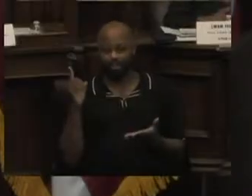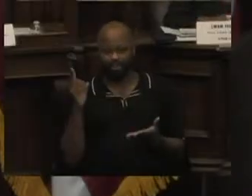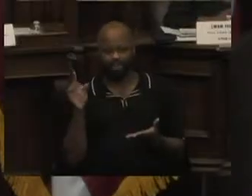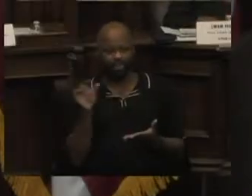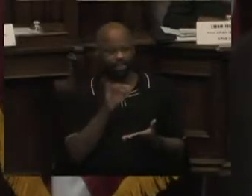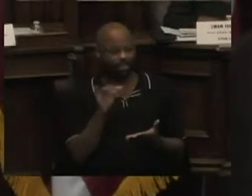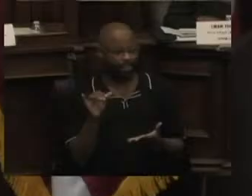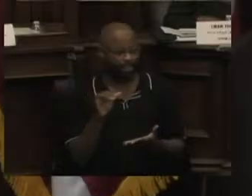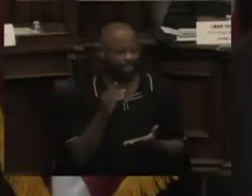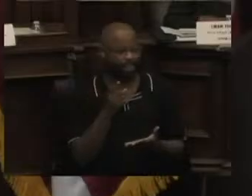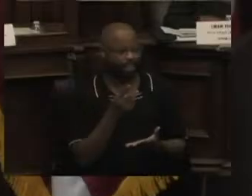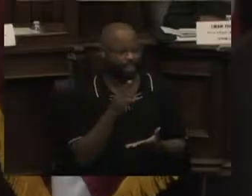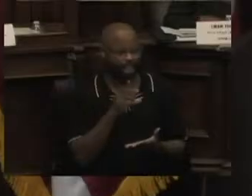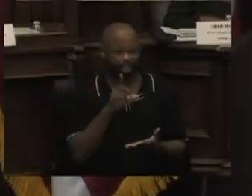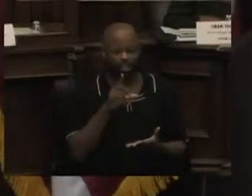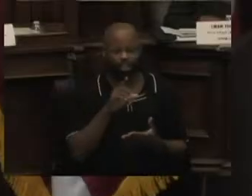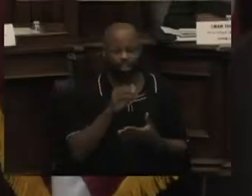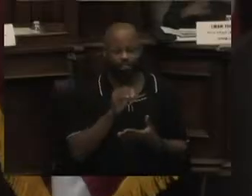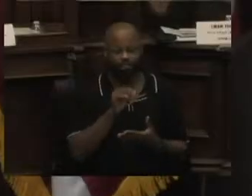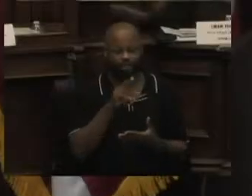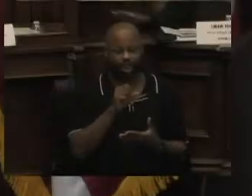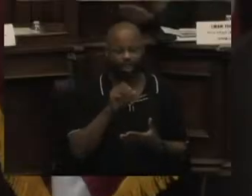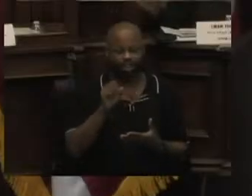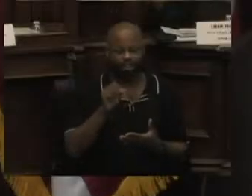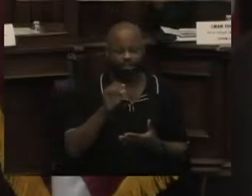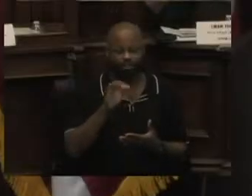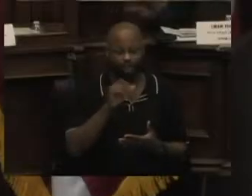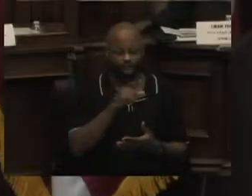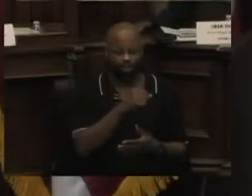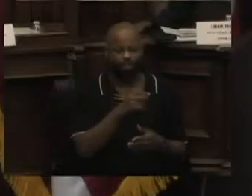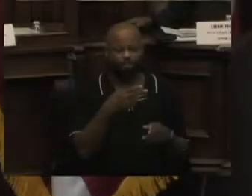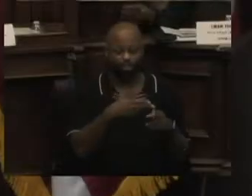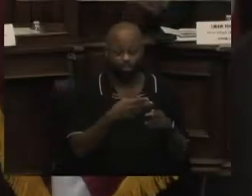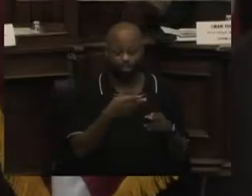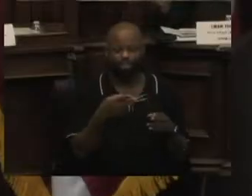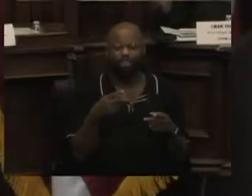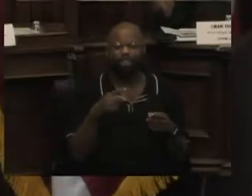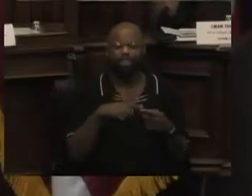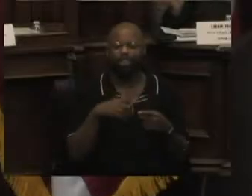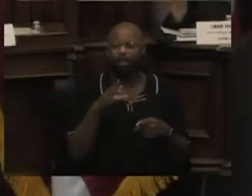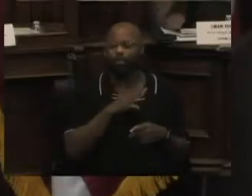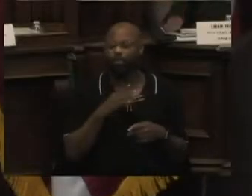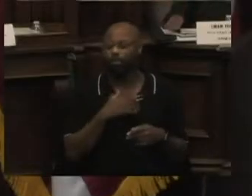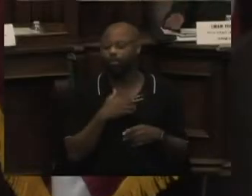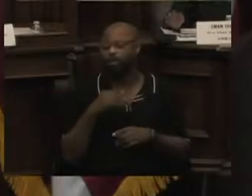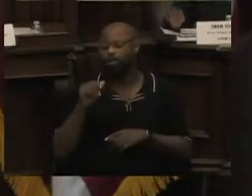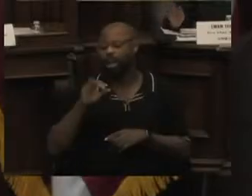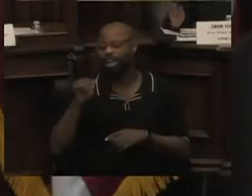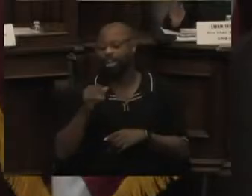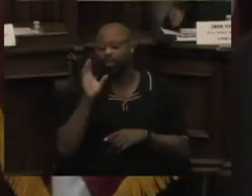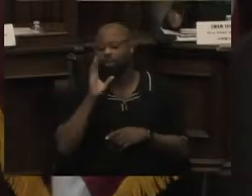I just want to lift up. I had mine last week, and as Doctor